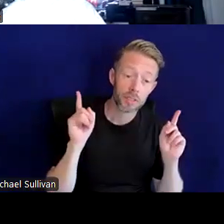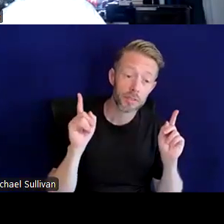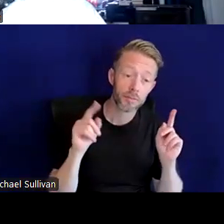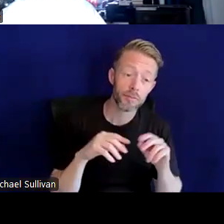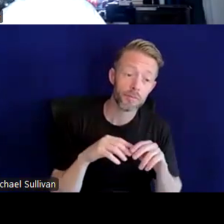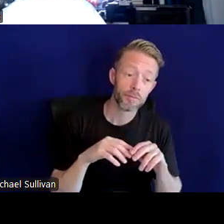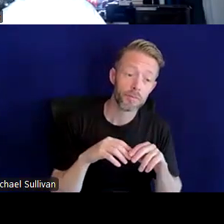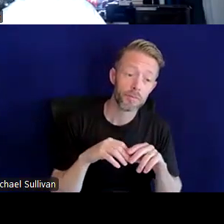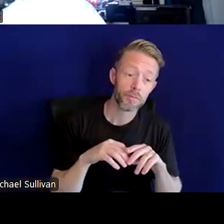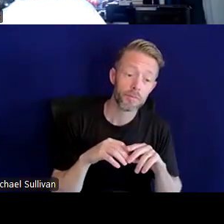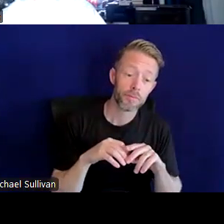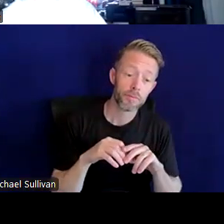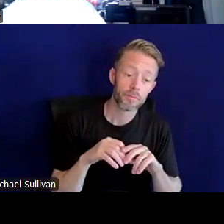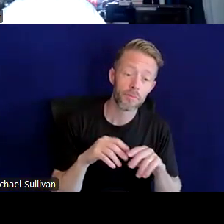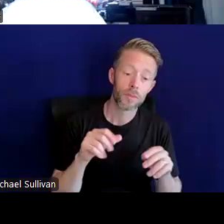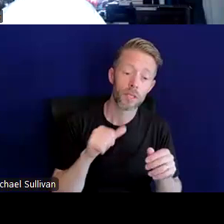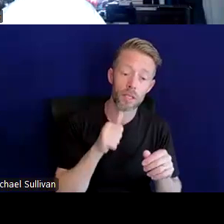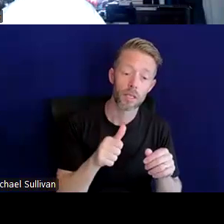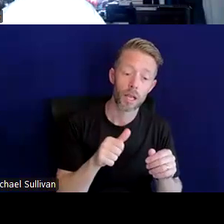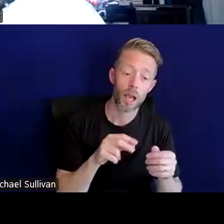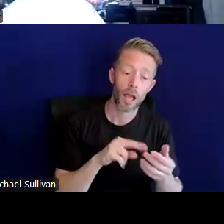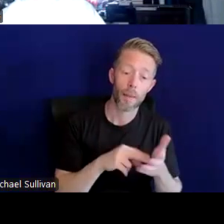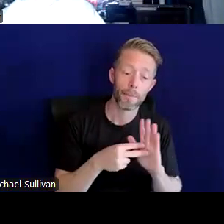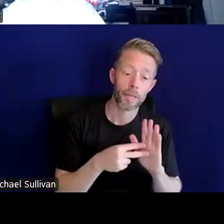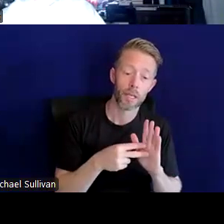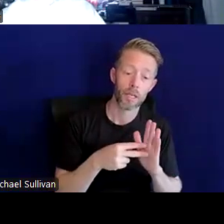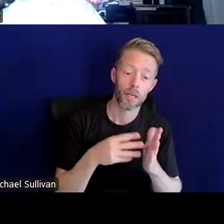experience but it may not be everybody's experience and may not be a reason to rule that